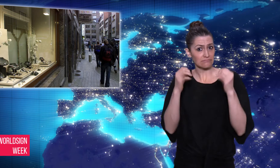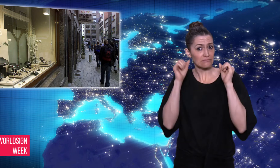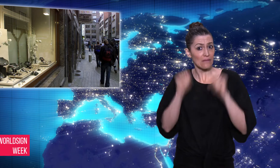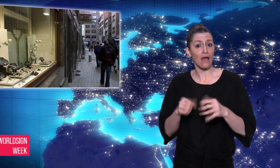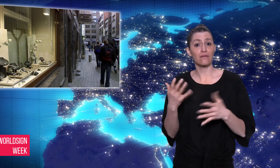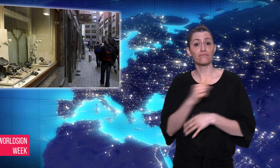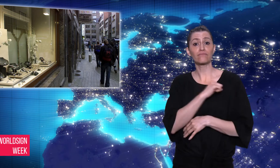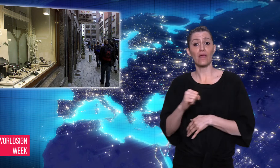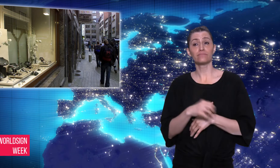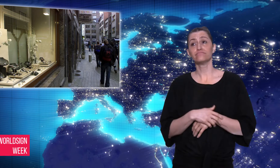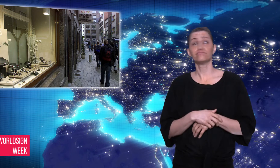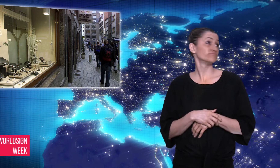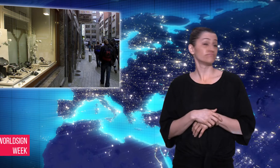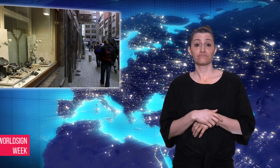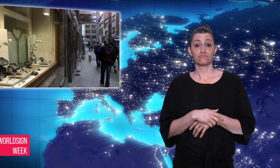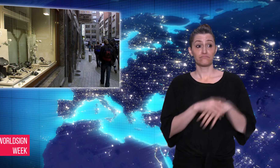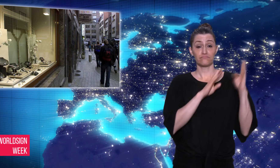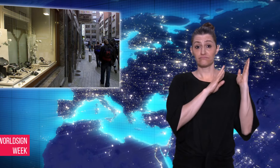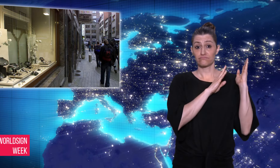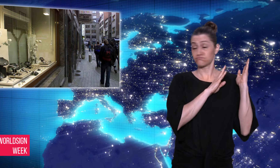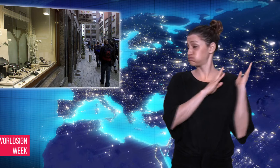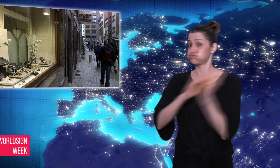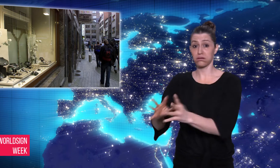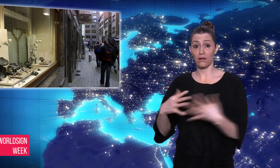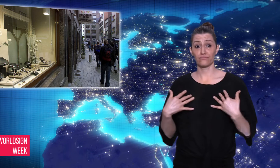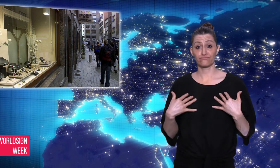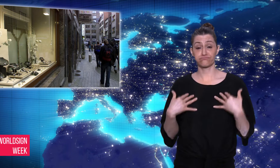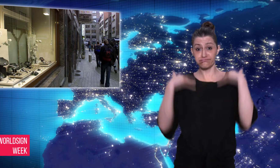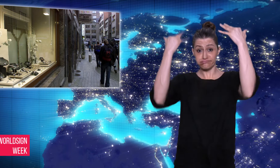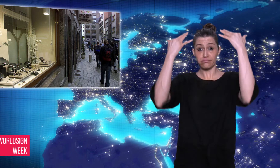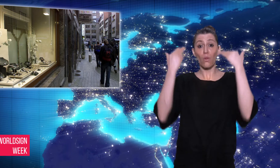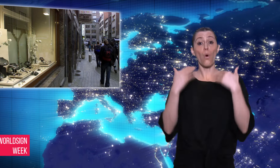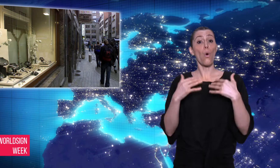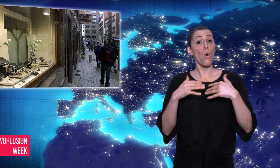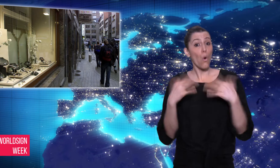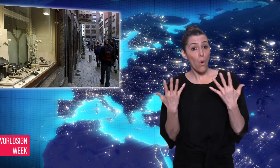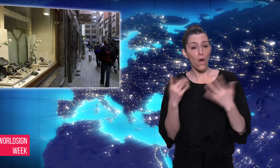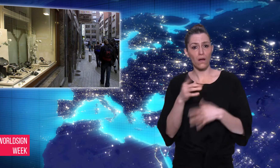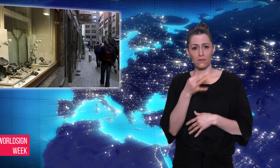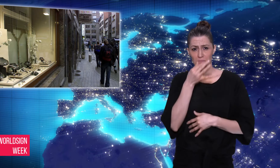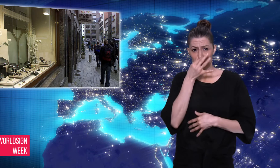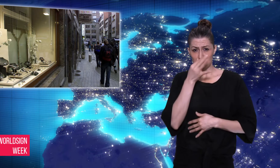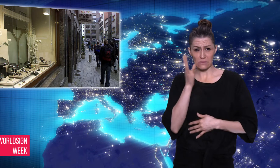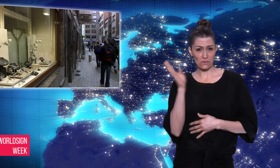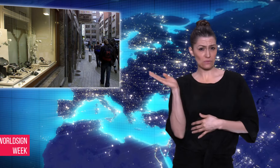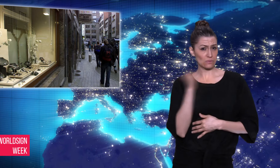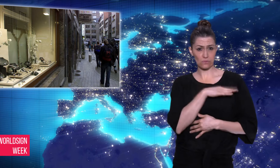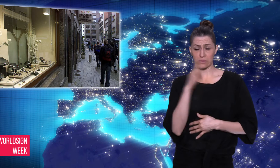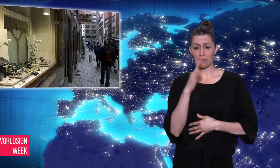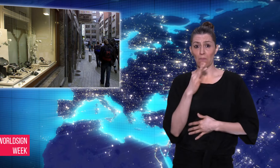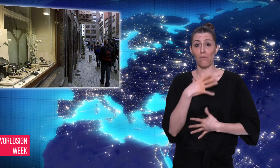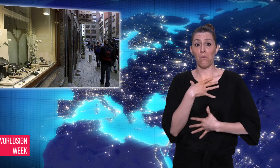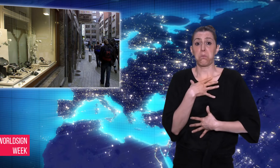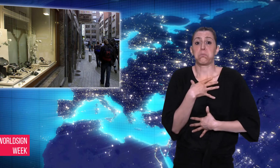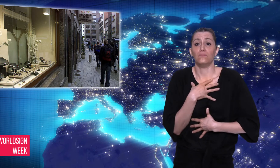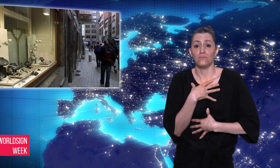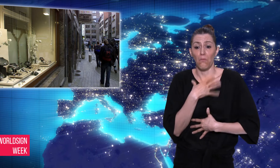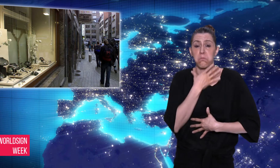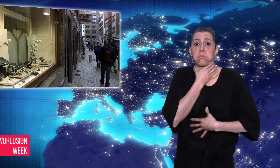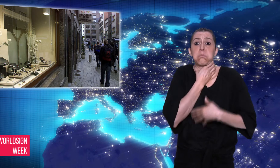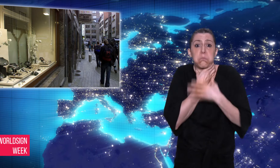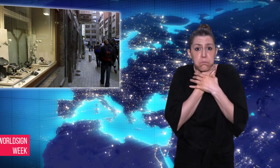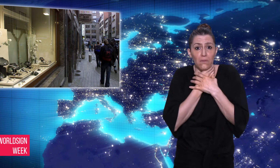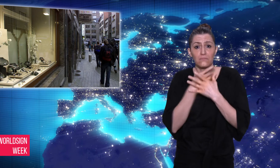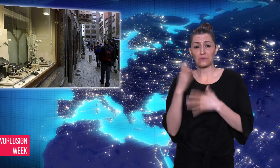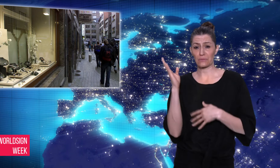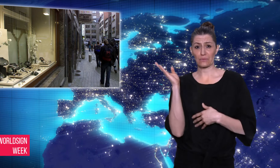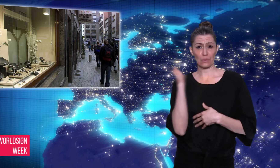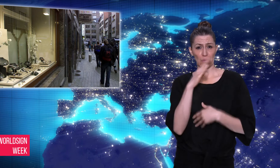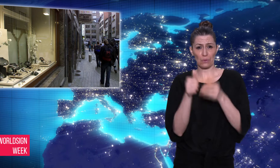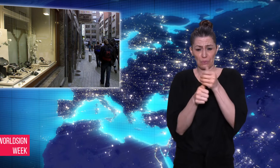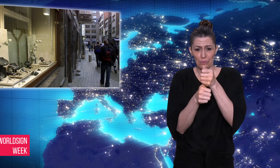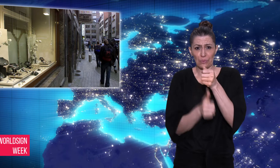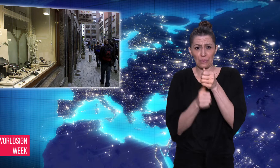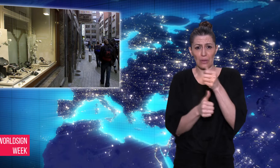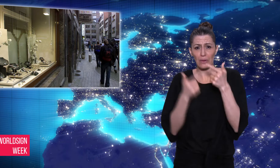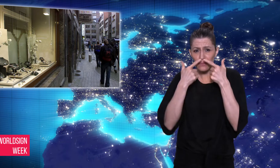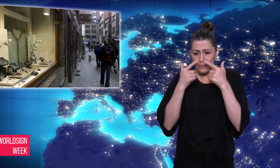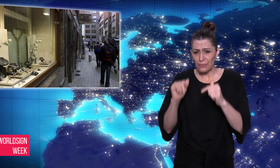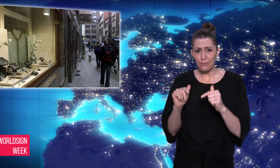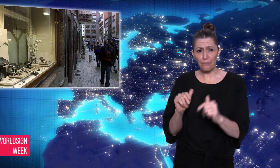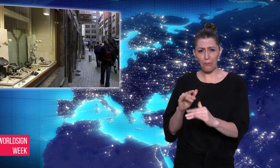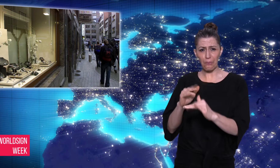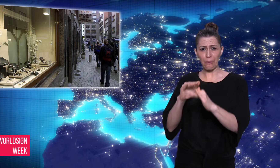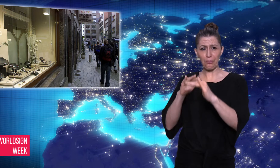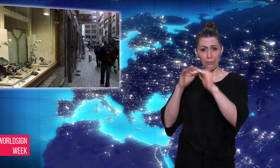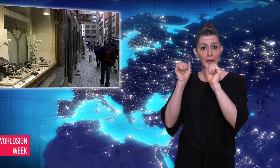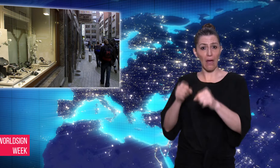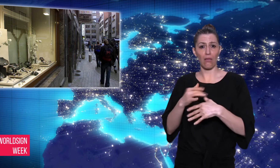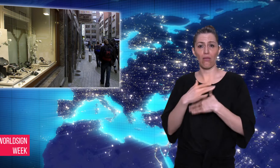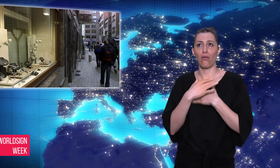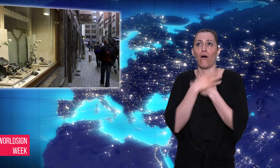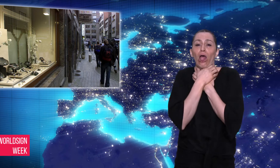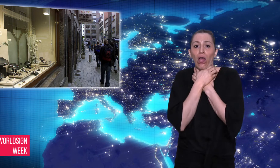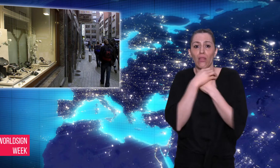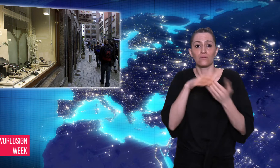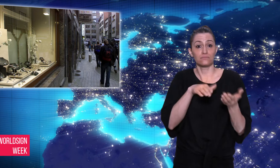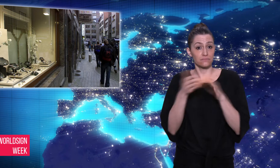flooding or suffocating from toxic vapors inside the sewage